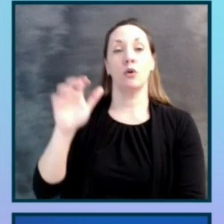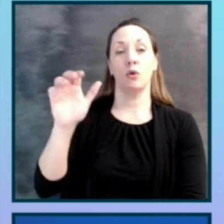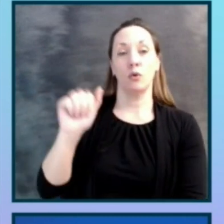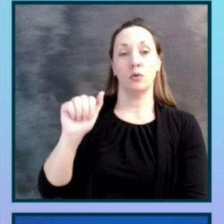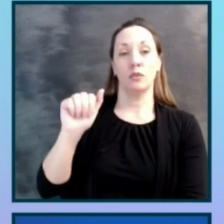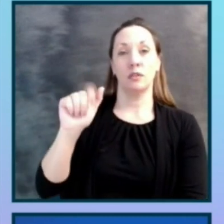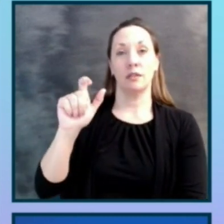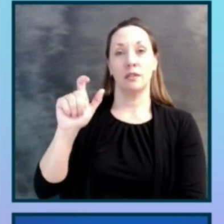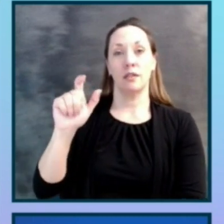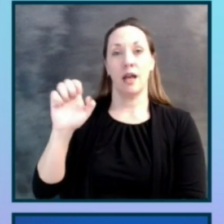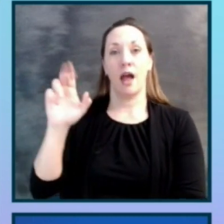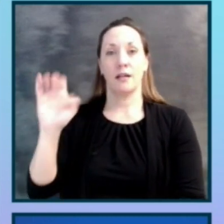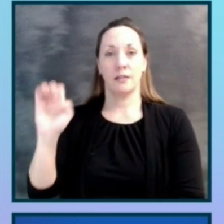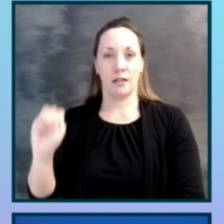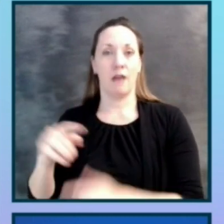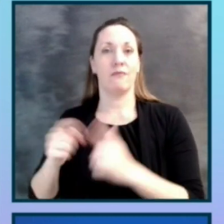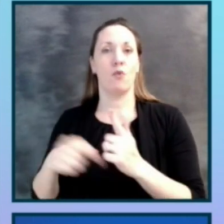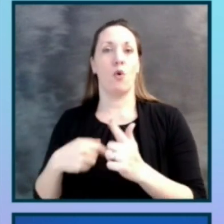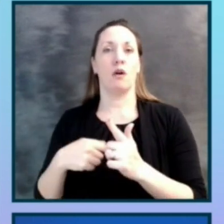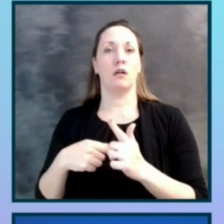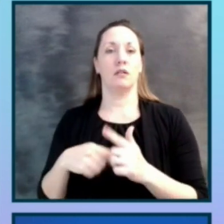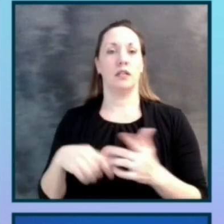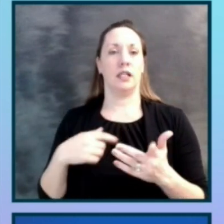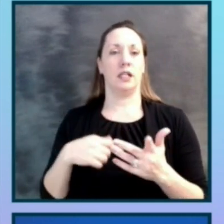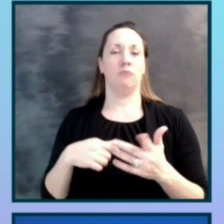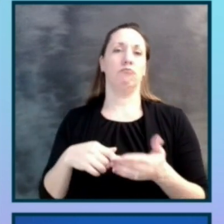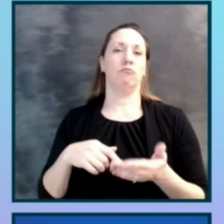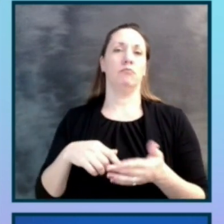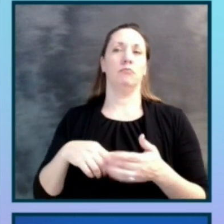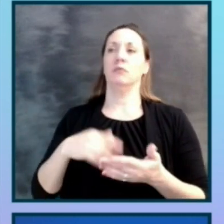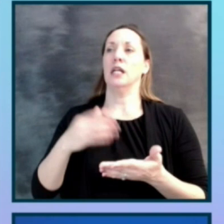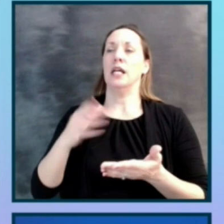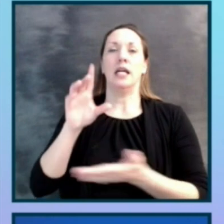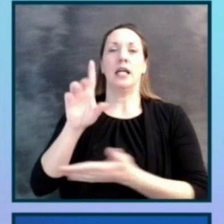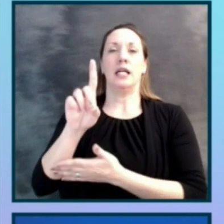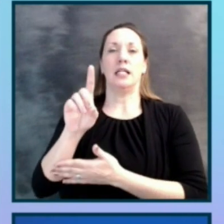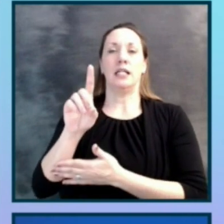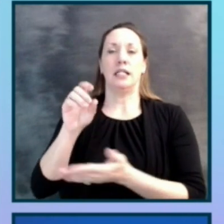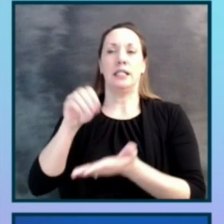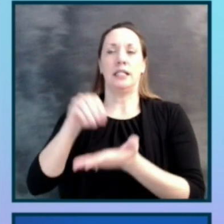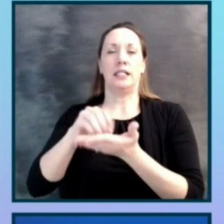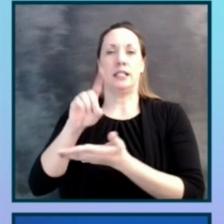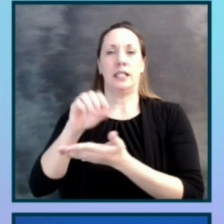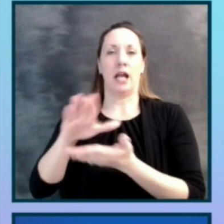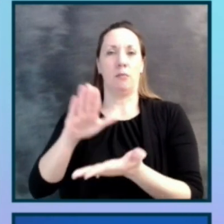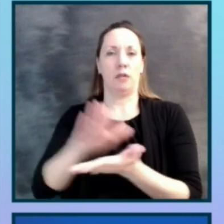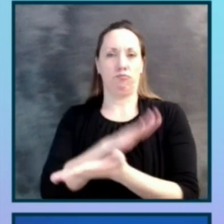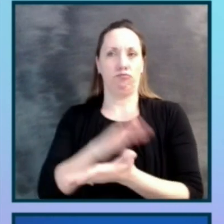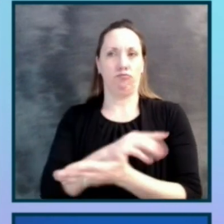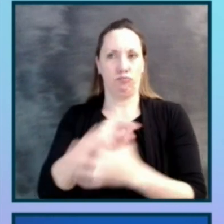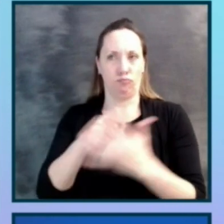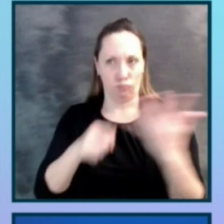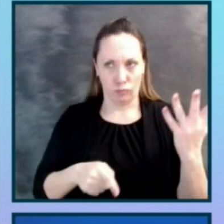for the valid document lang attribute, none of them missing lang attributes, all pages passed. That was pretty cool.